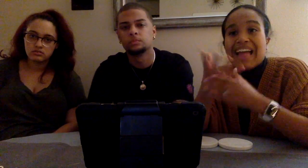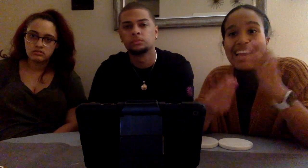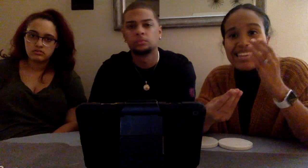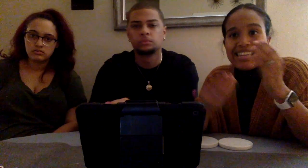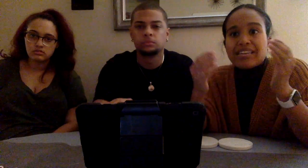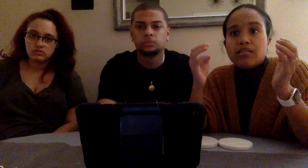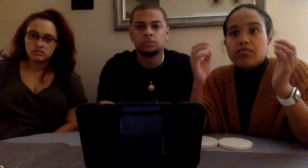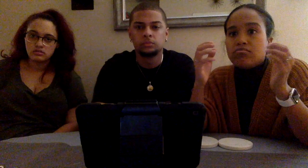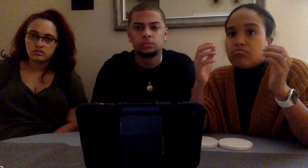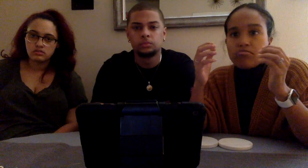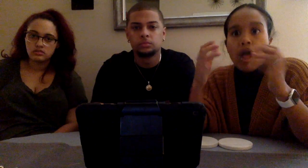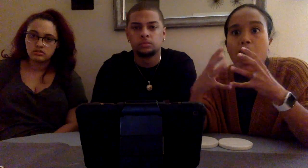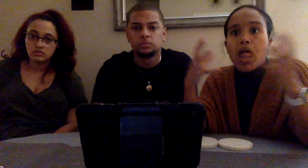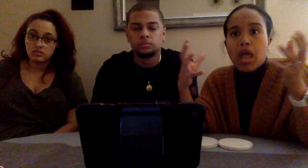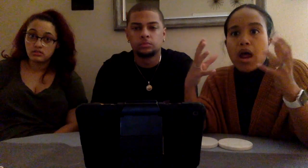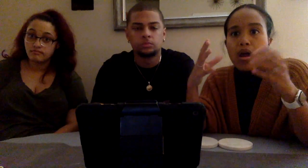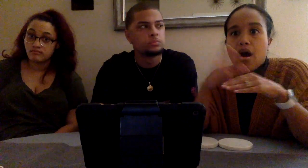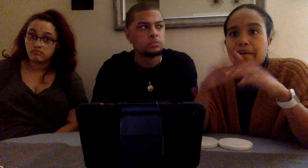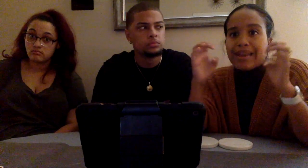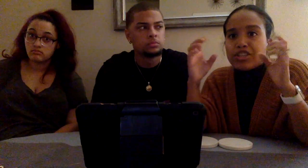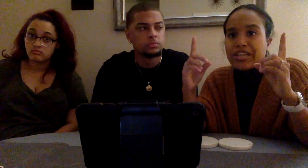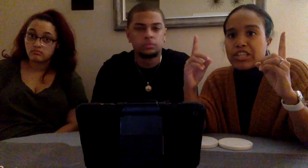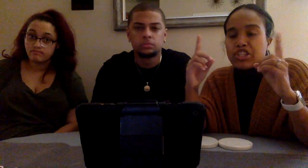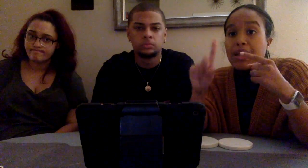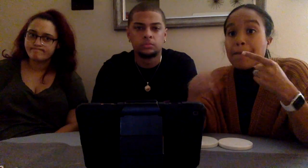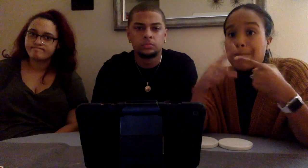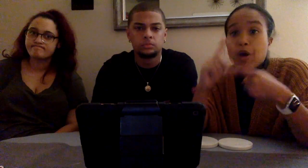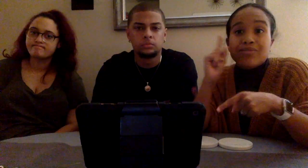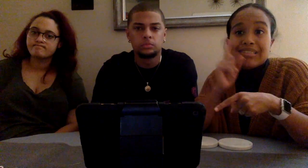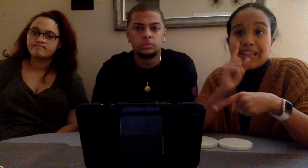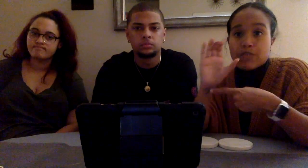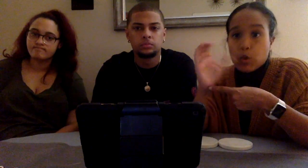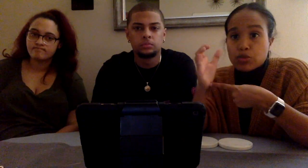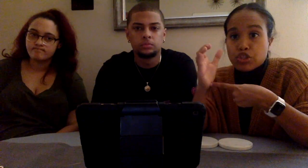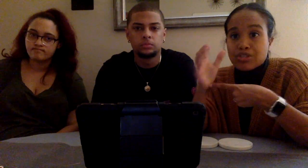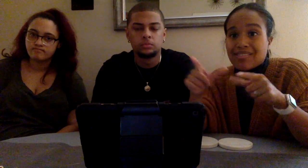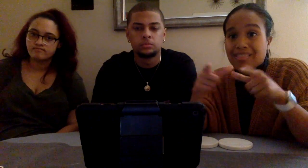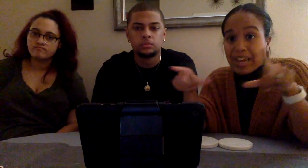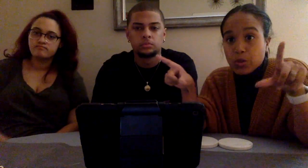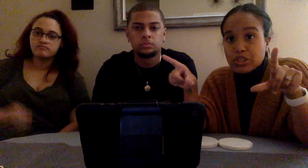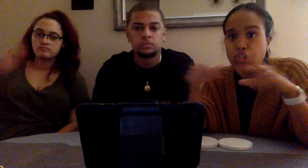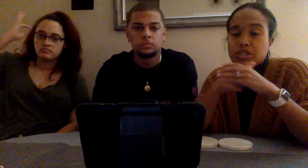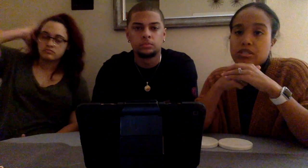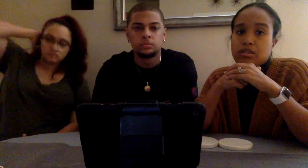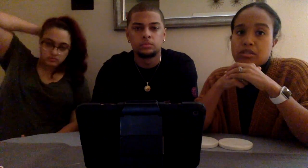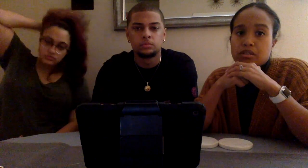lacking a lot on EDUCATION about the Deaf culture and its language.